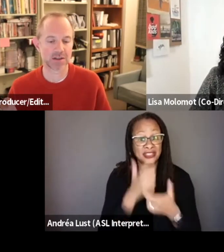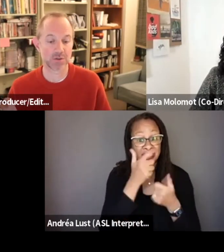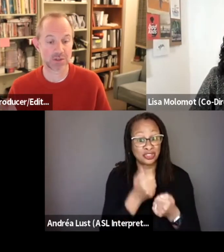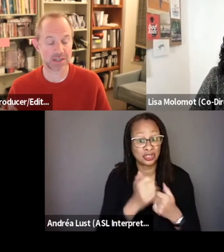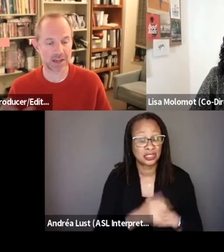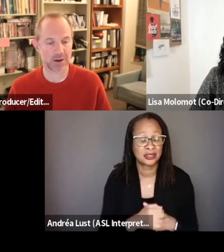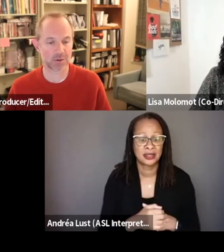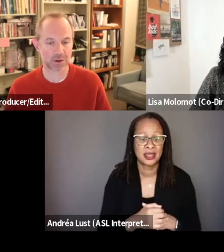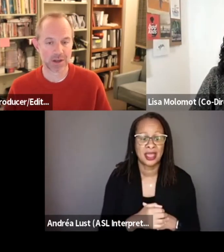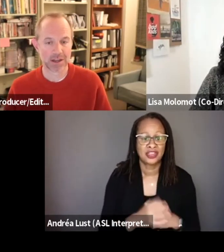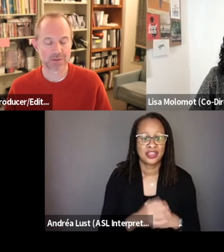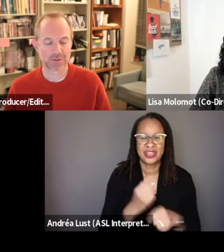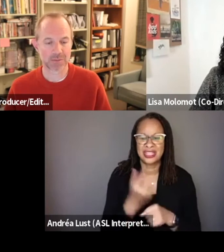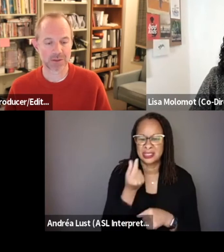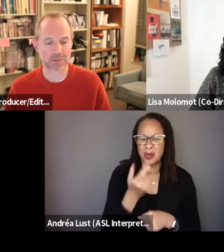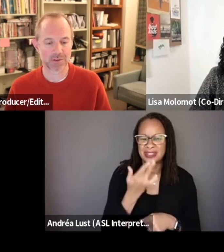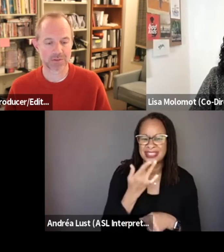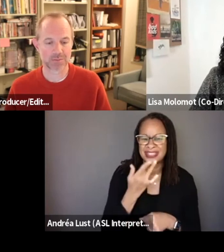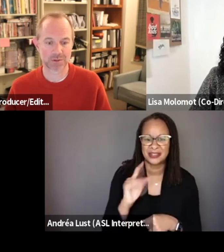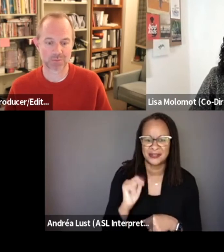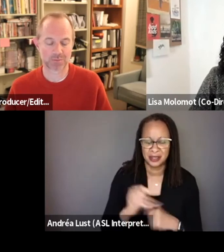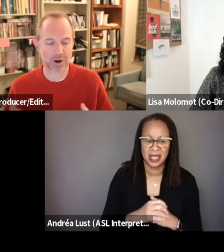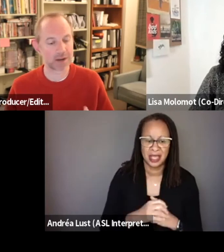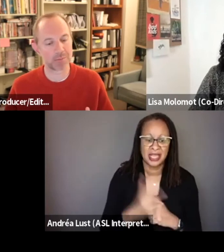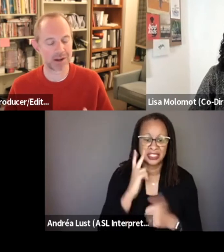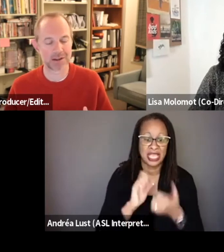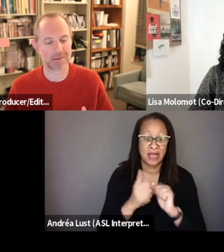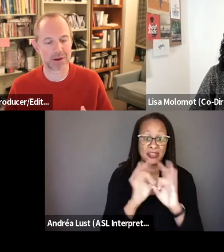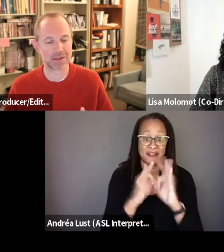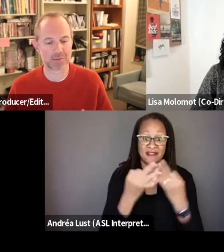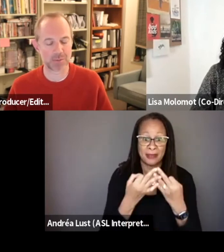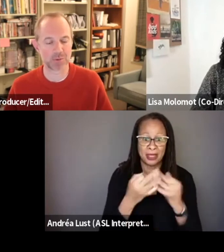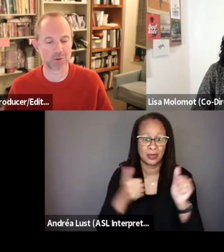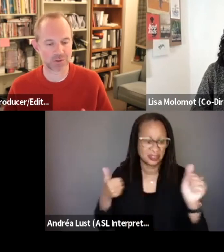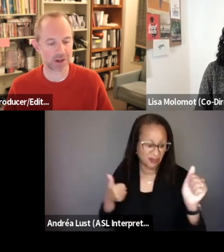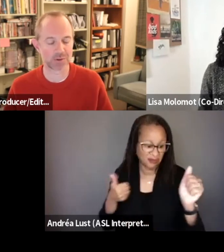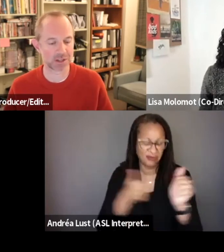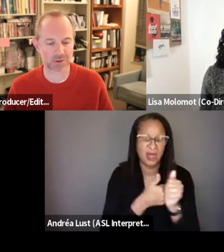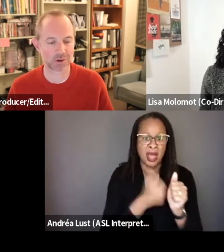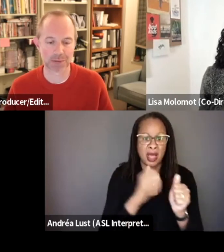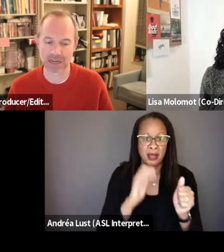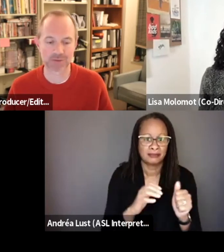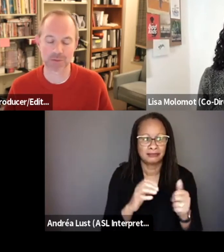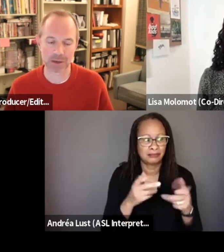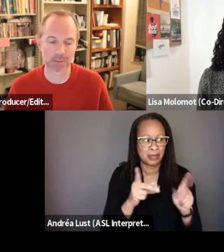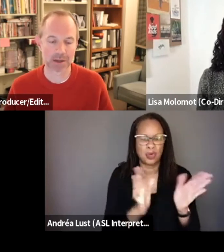You see how the family was preyed upon by these people who are trying to extort money from them.